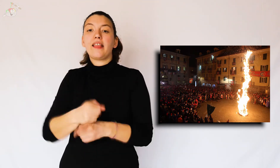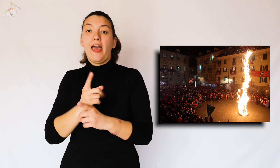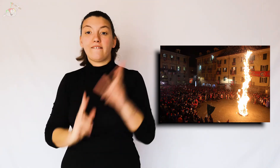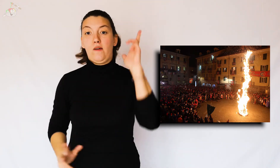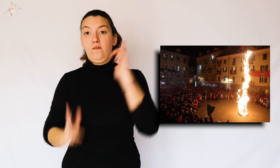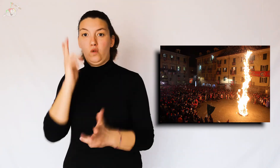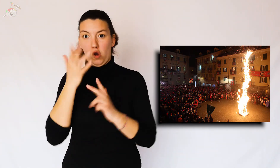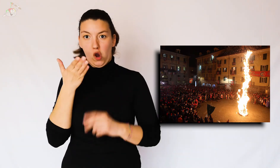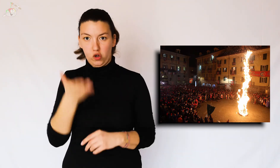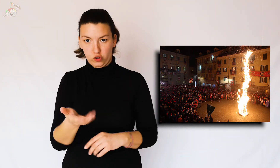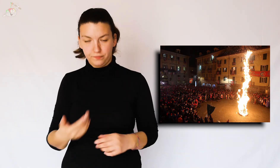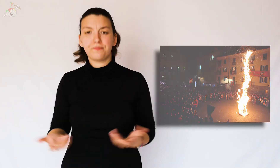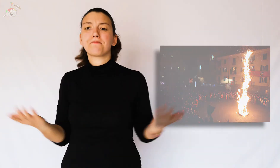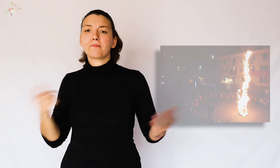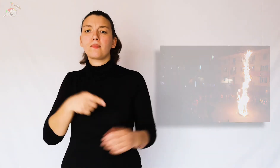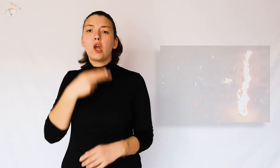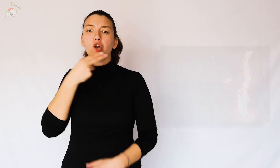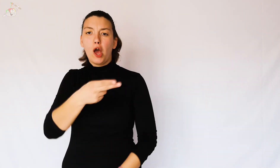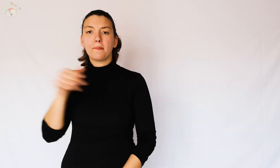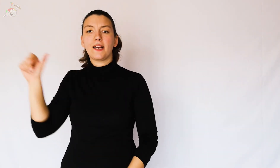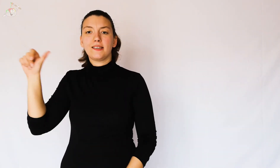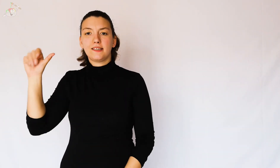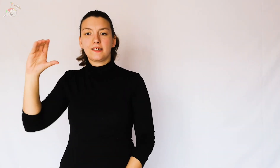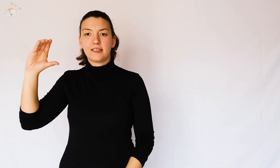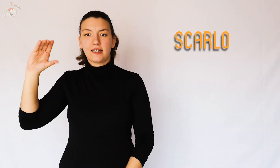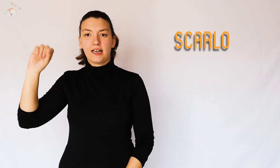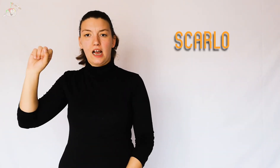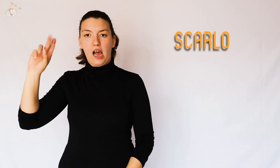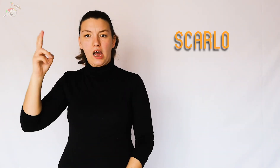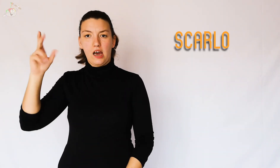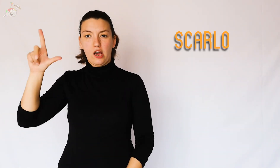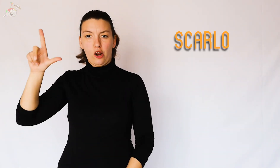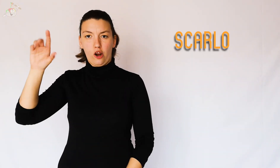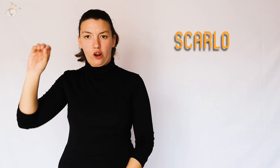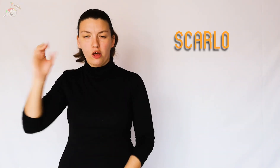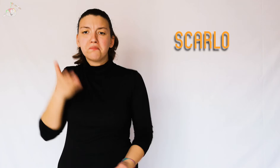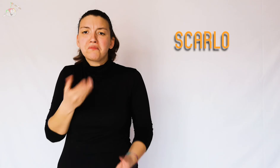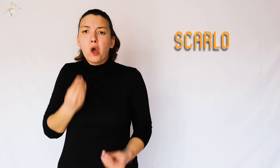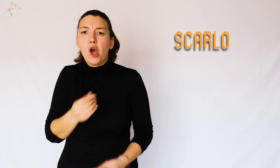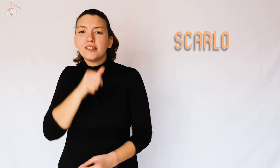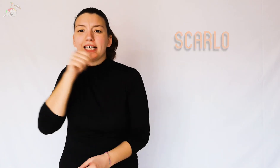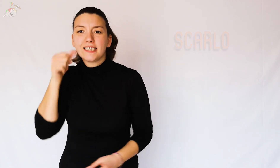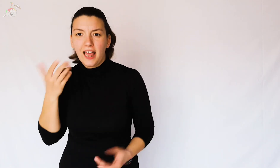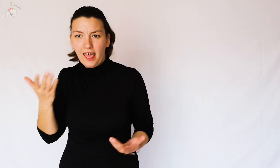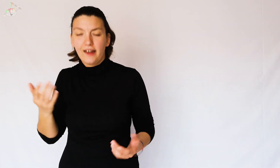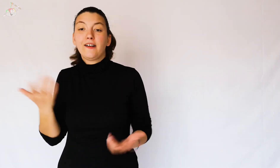that is burned and is called Scarlo. What is it for?